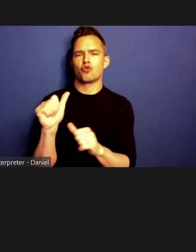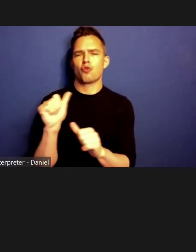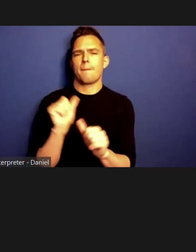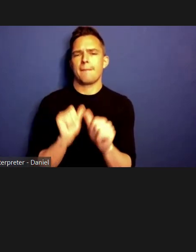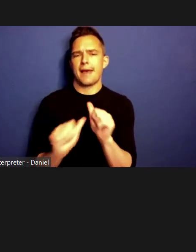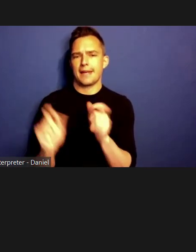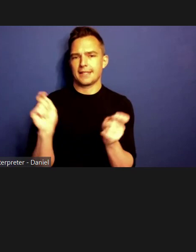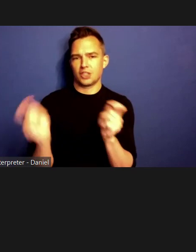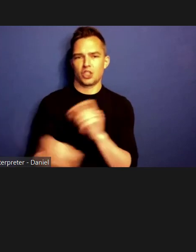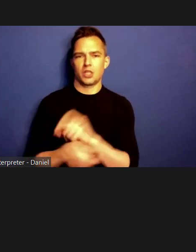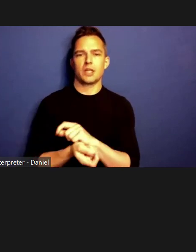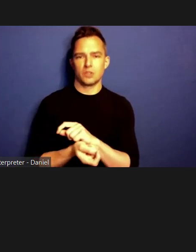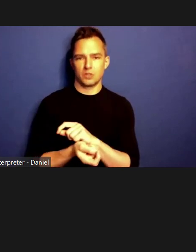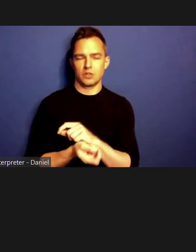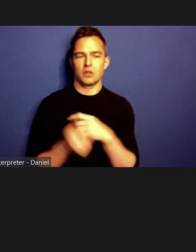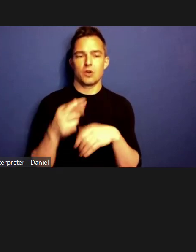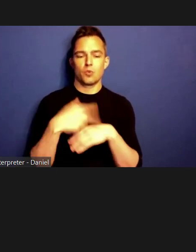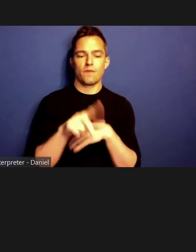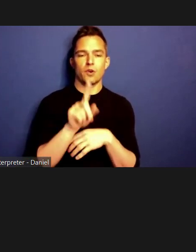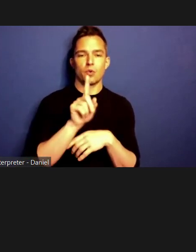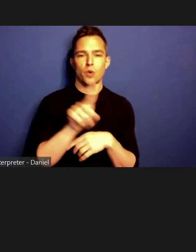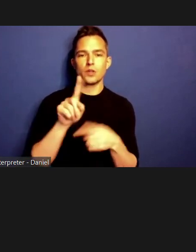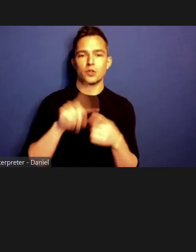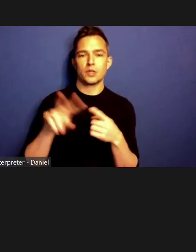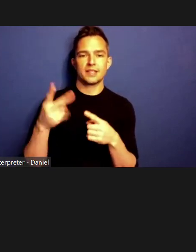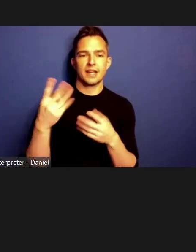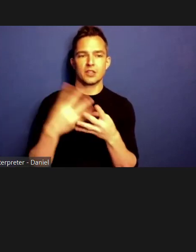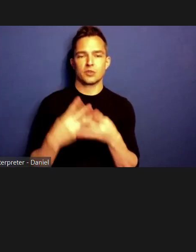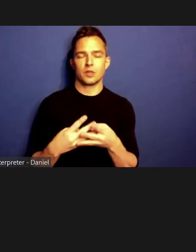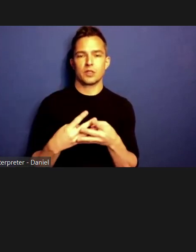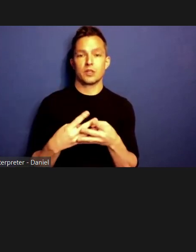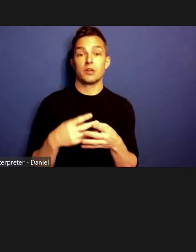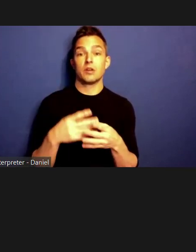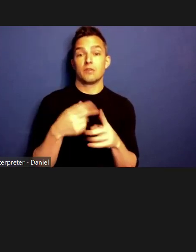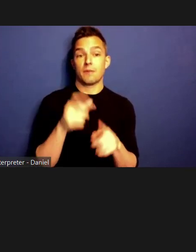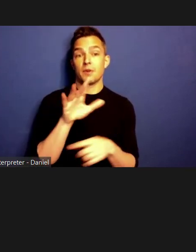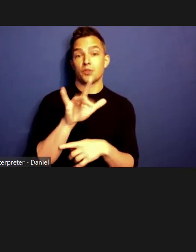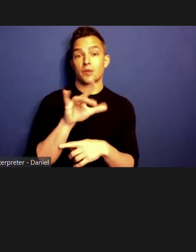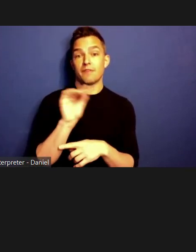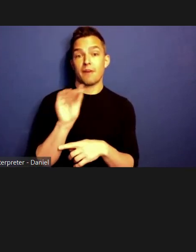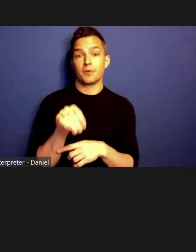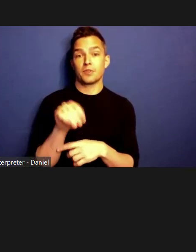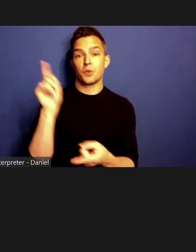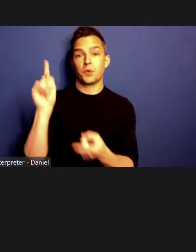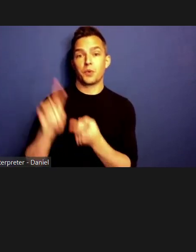to the second screening, go from 25% down to 8% and again goes down